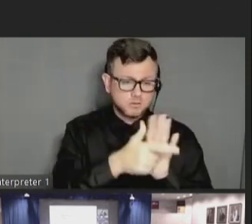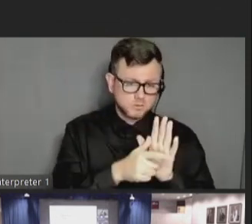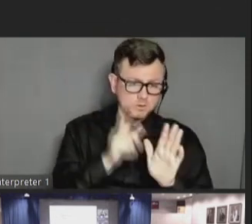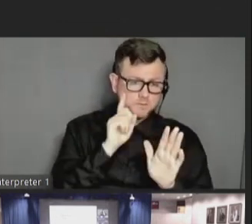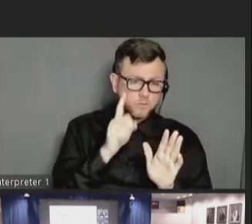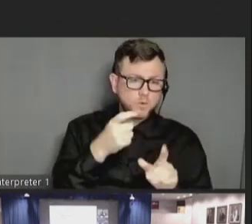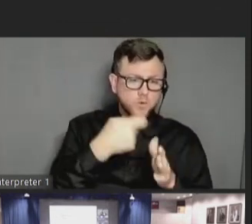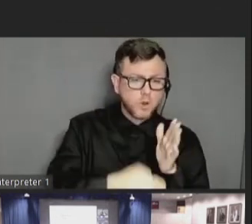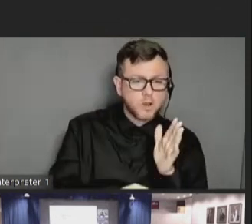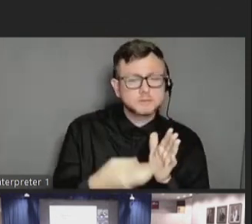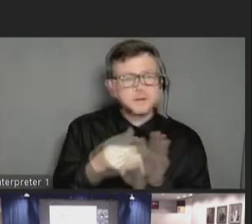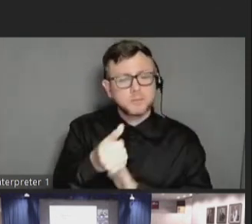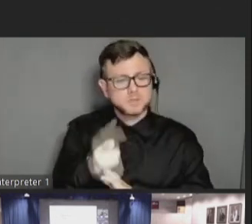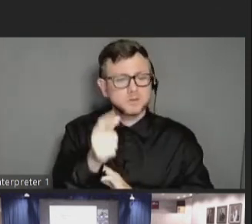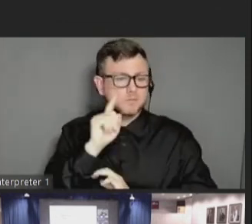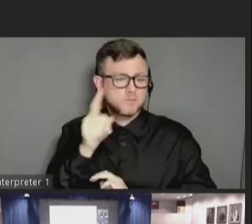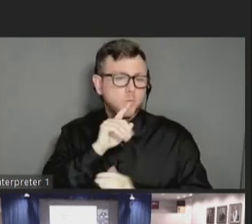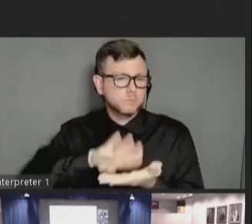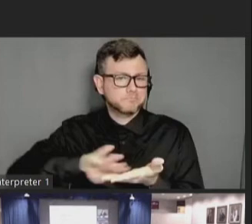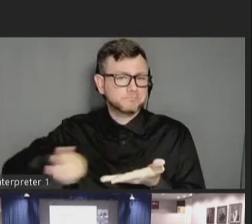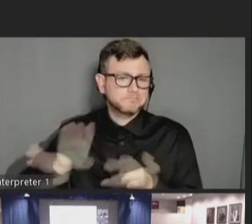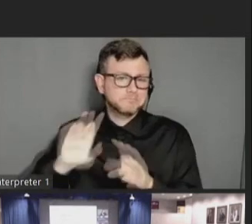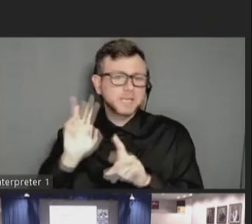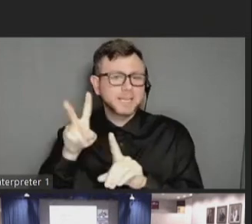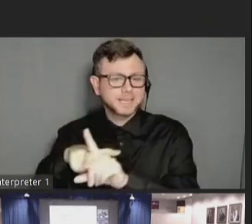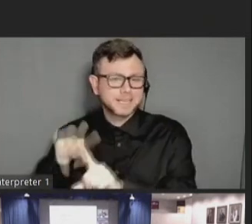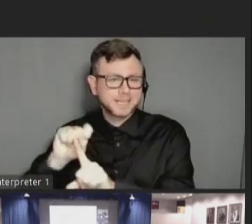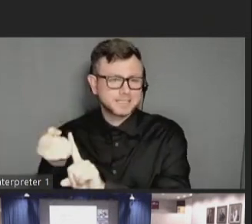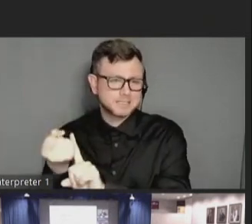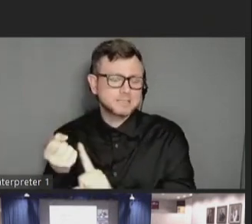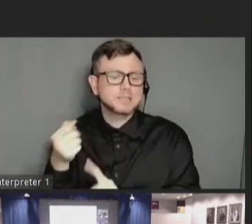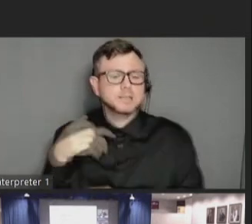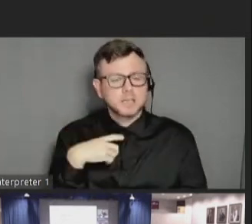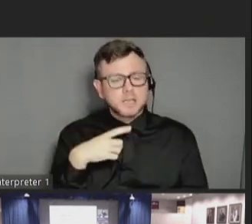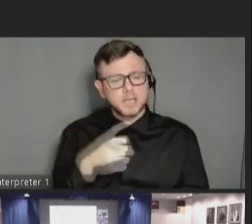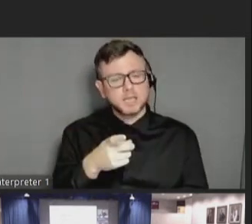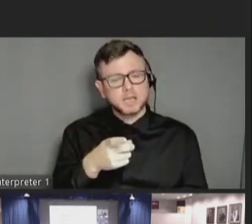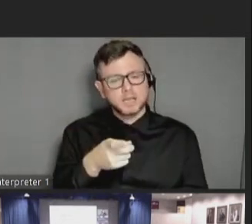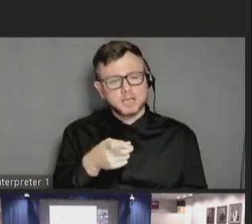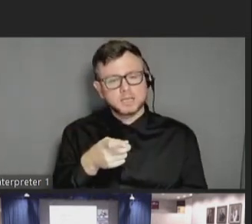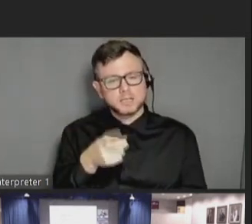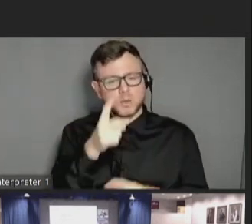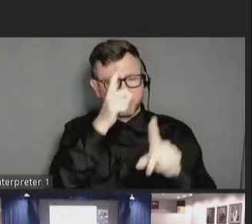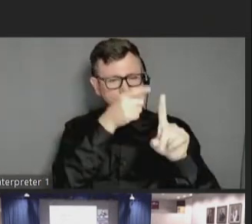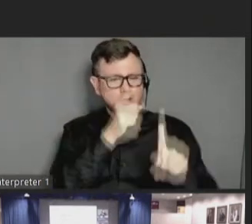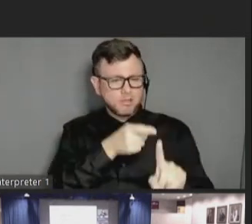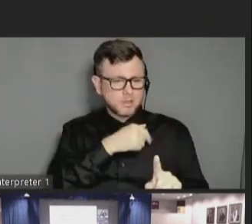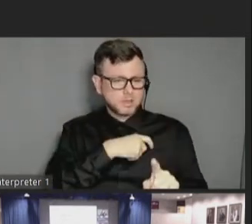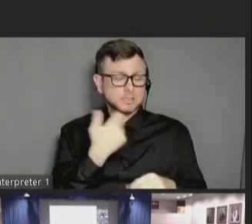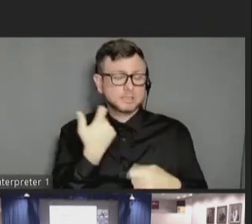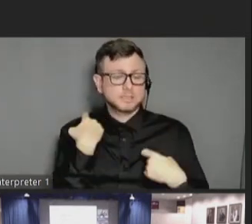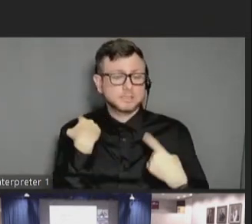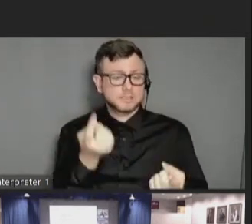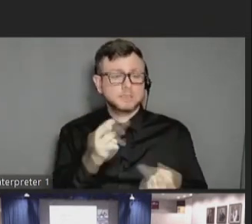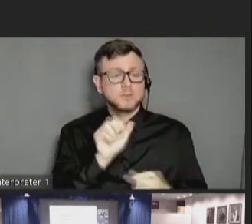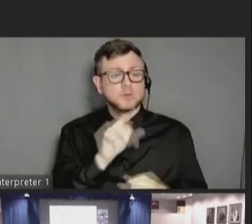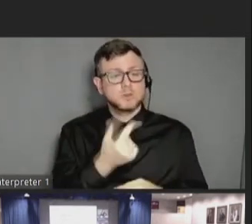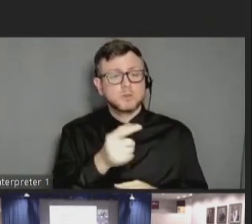For the Countermeasures Injury Compensation Program, I can just highlight that as of August 1st, 2023, there were over